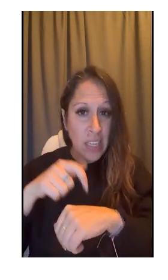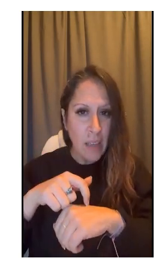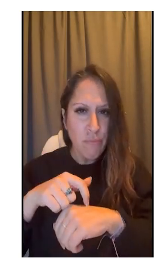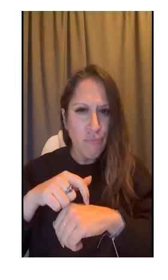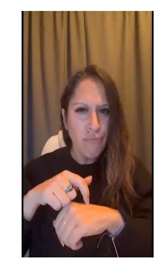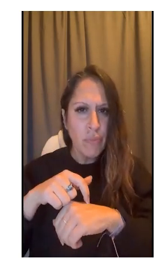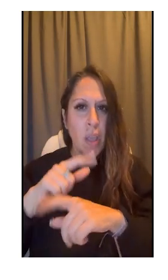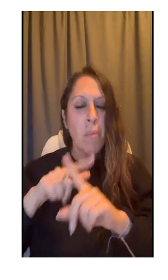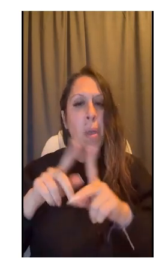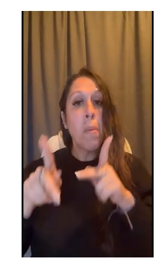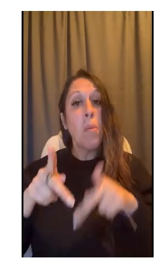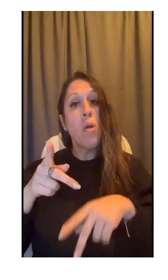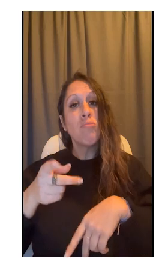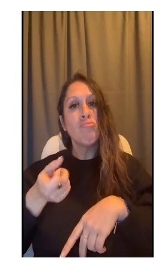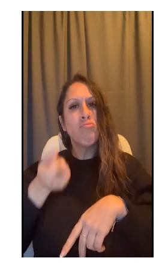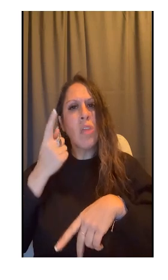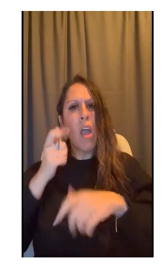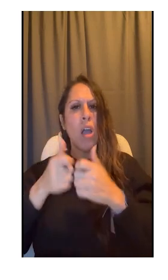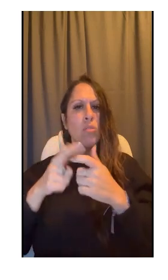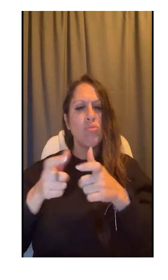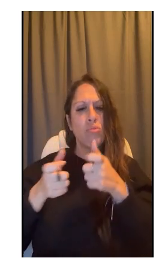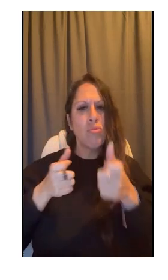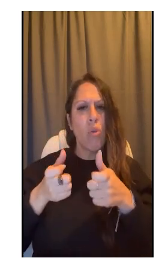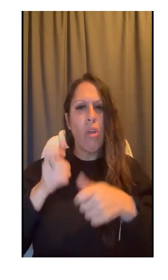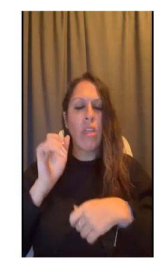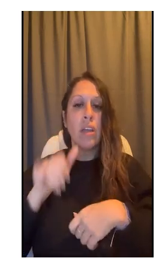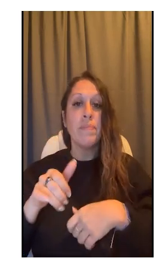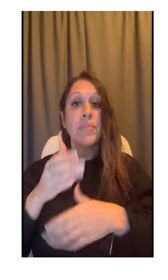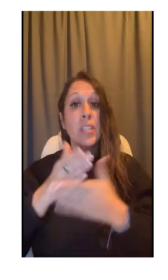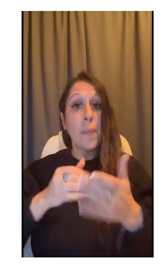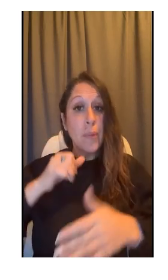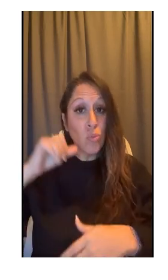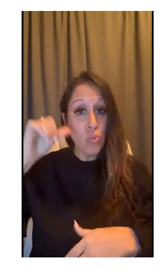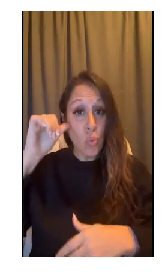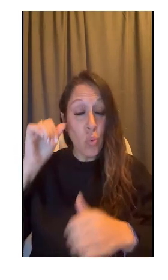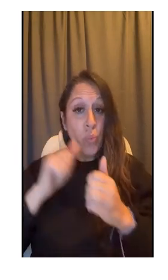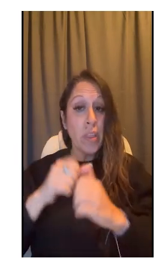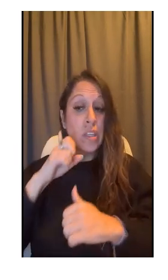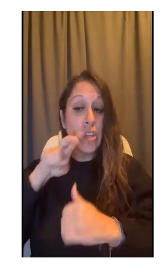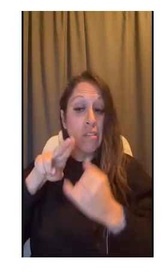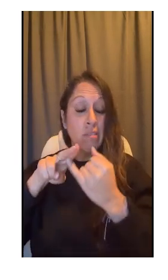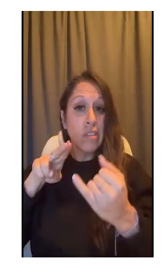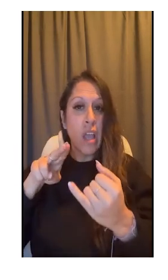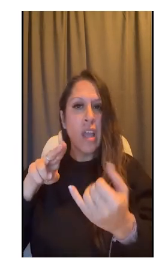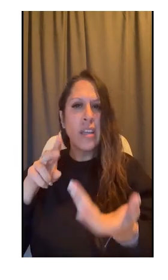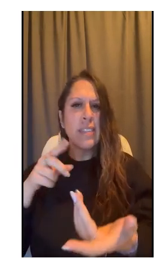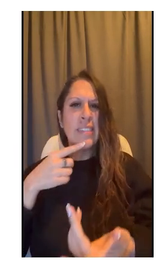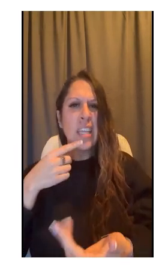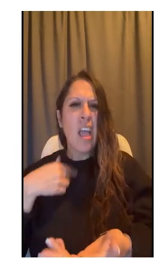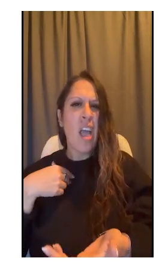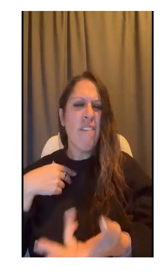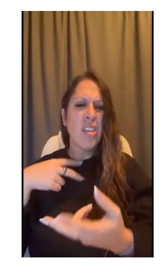and they don't, but people do learn to compensate for them. Some adults with tongue tie will report trouble eating